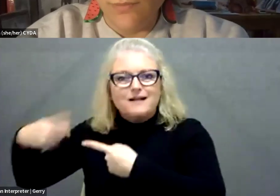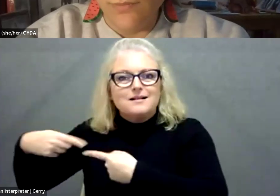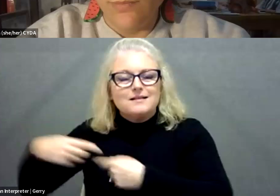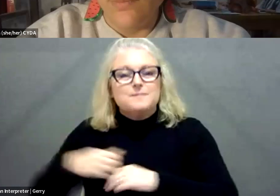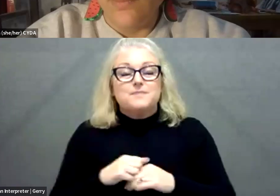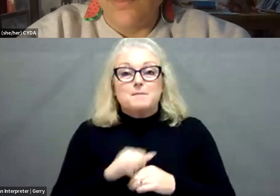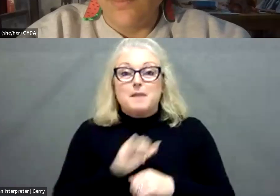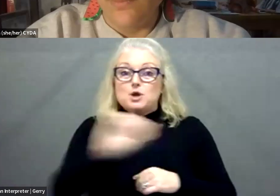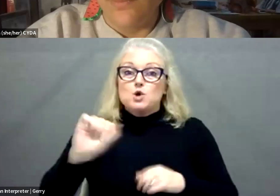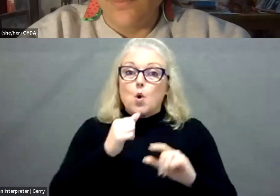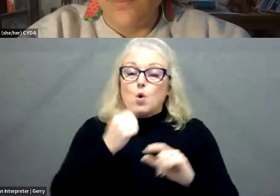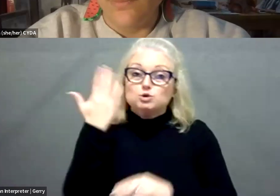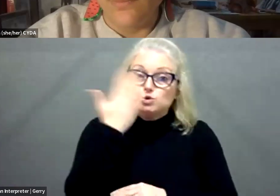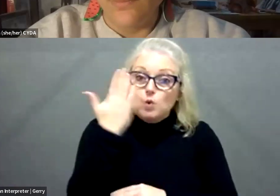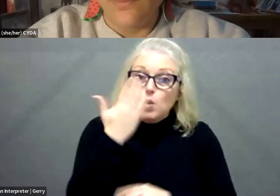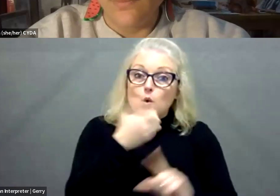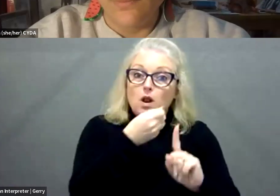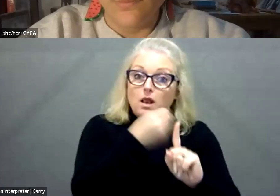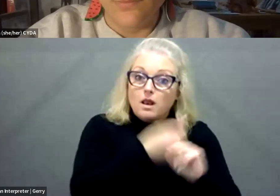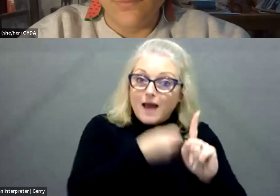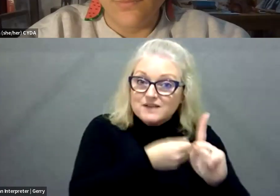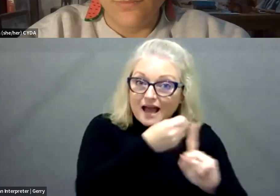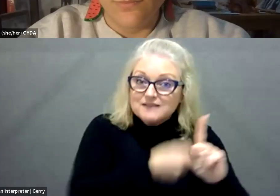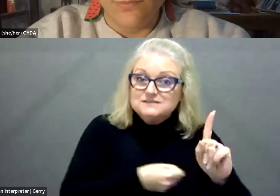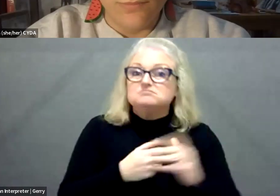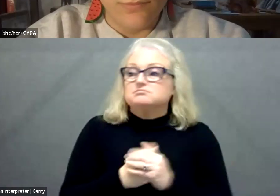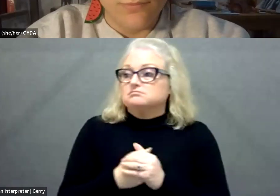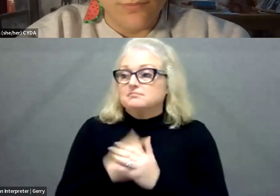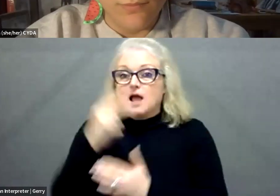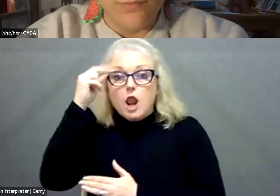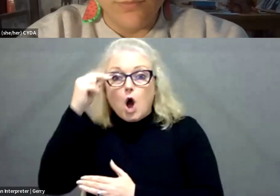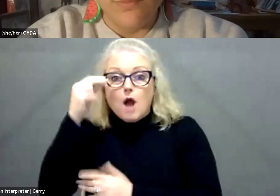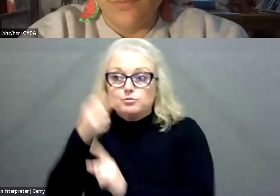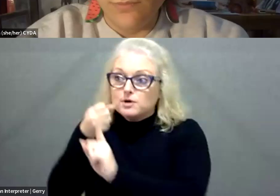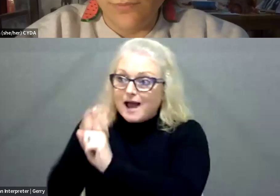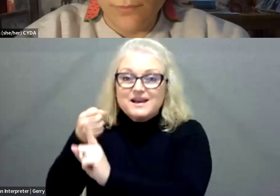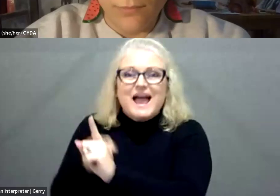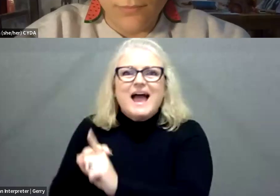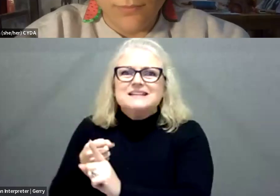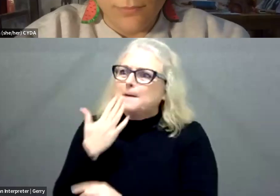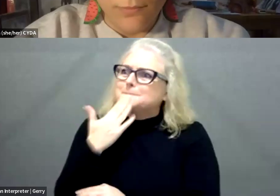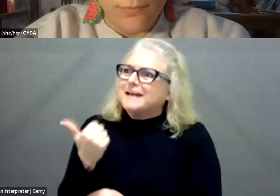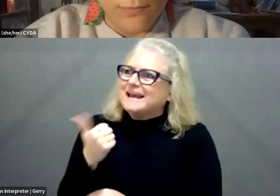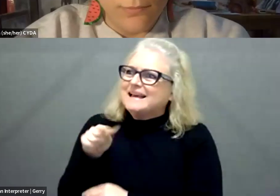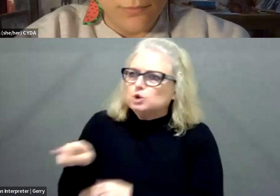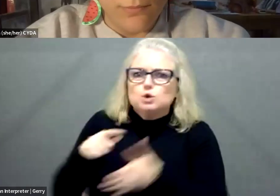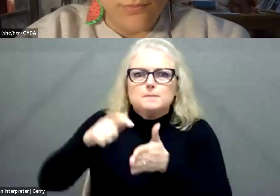or your local library for more books about disabled characters or by disabled authors or